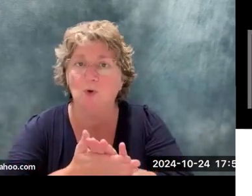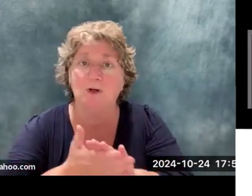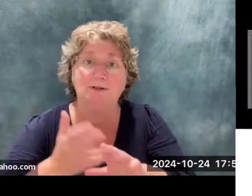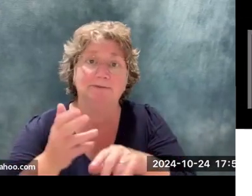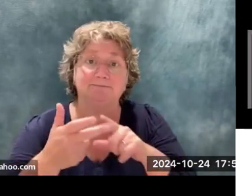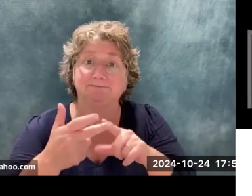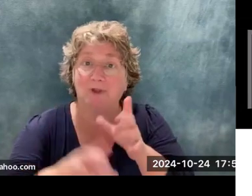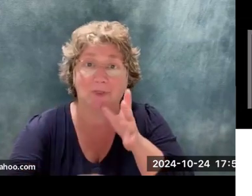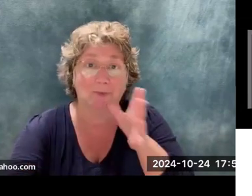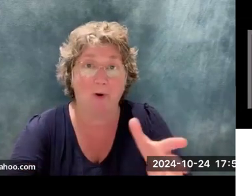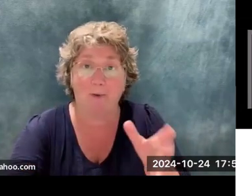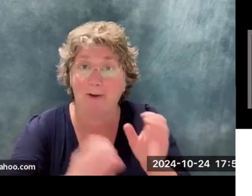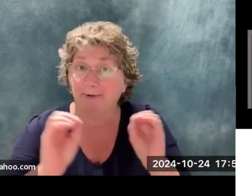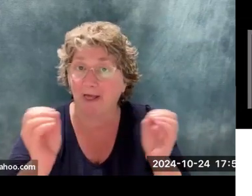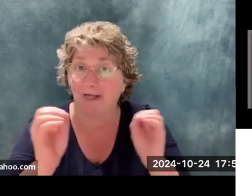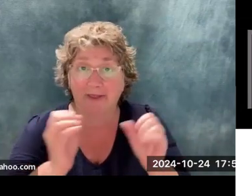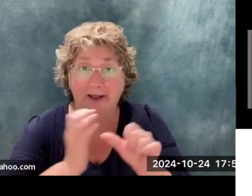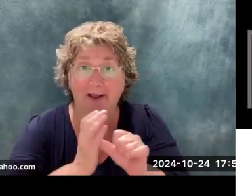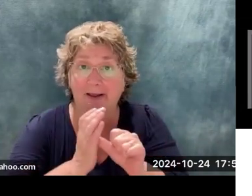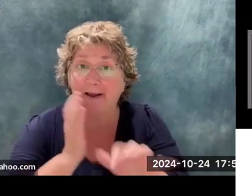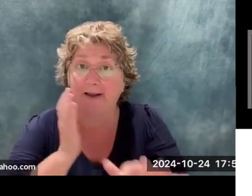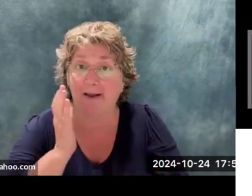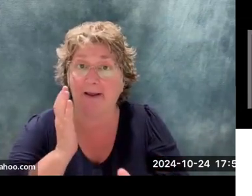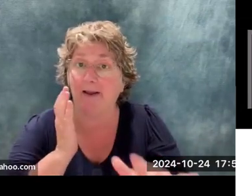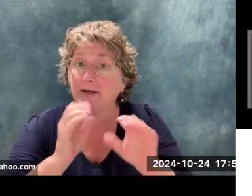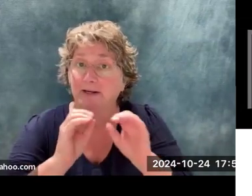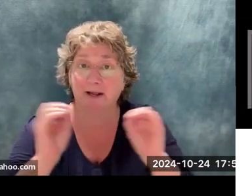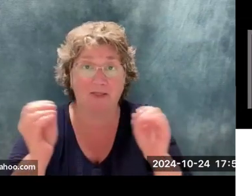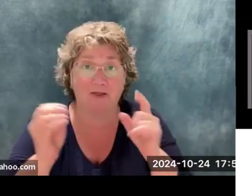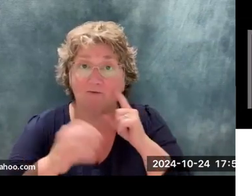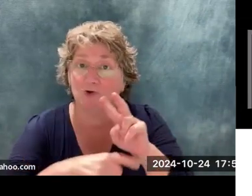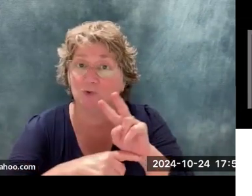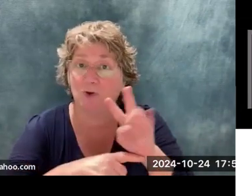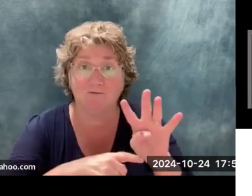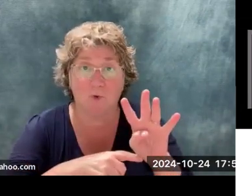thrown up or have had any diarrhea for 24 hours, they can go to